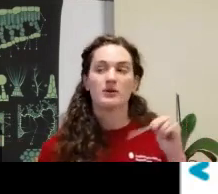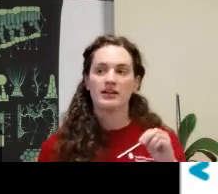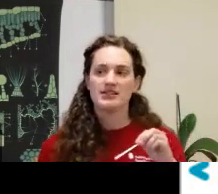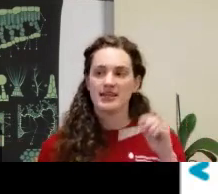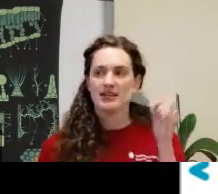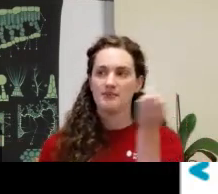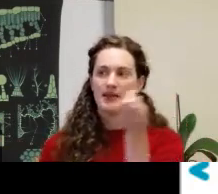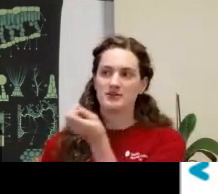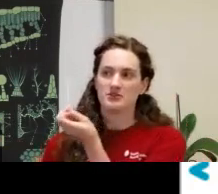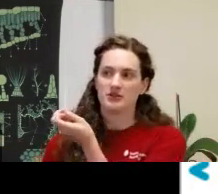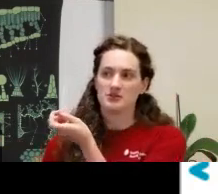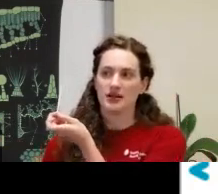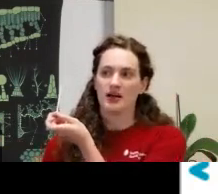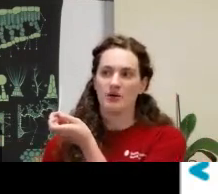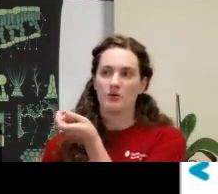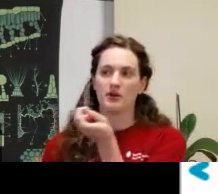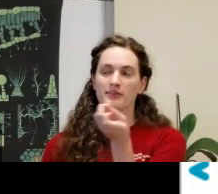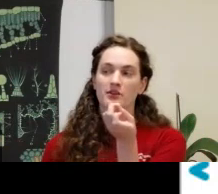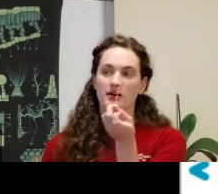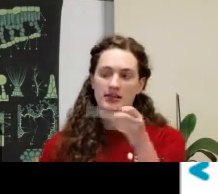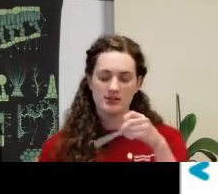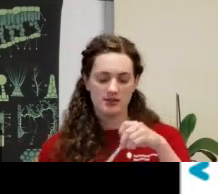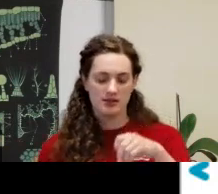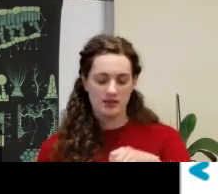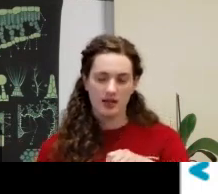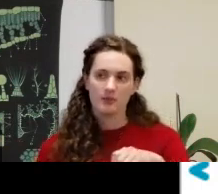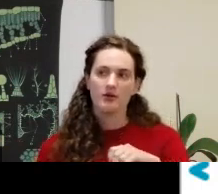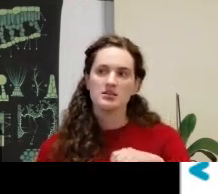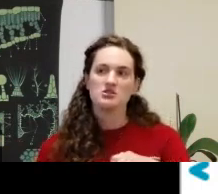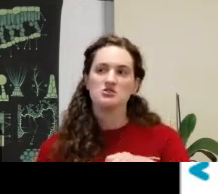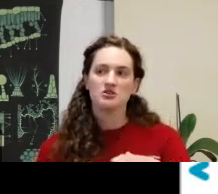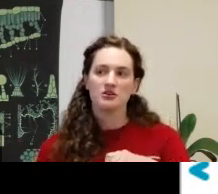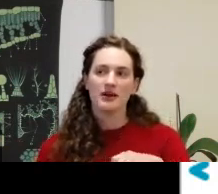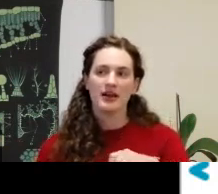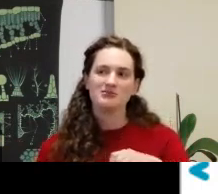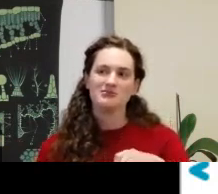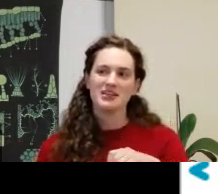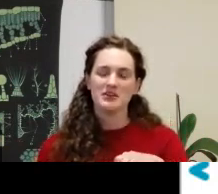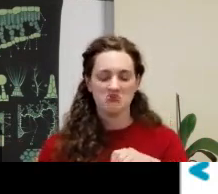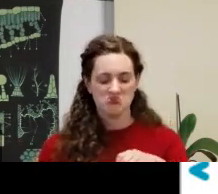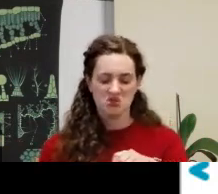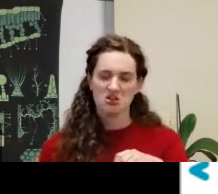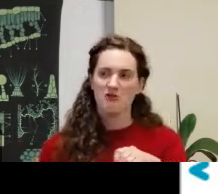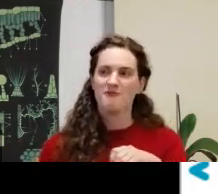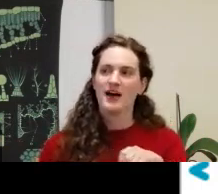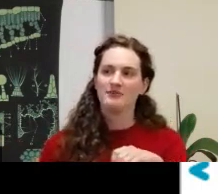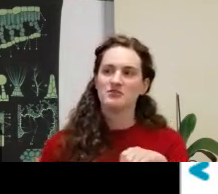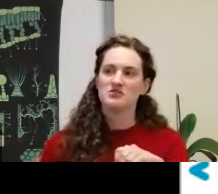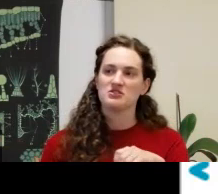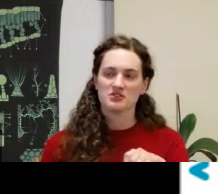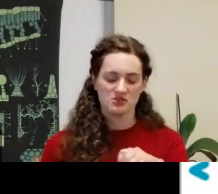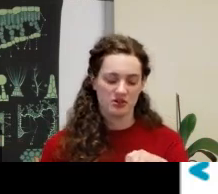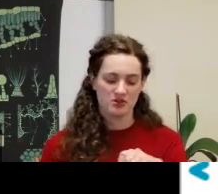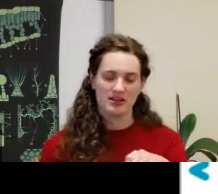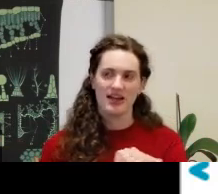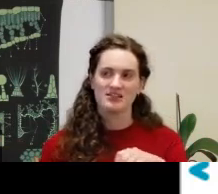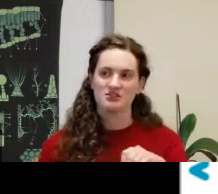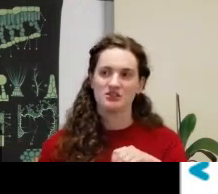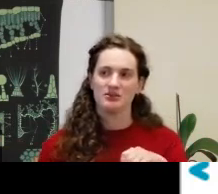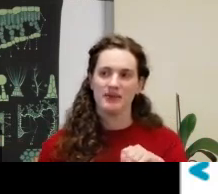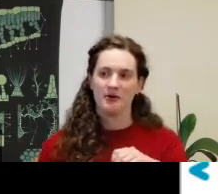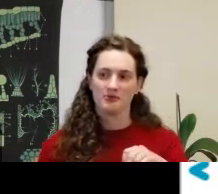Emily Borger: So we're going to take it in making sure to hold on the long end and we're going to stir it around give it, you know, five or six stirs. A nice good amount.